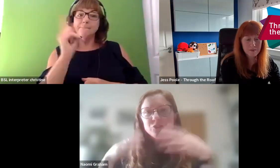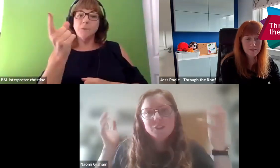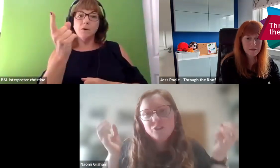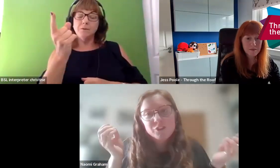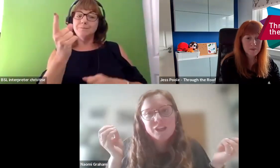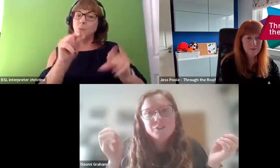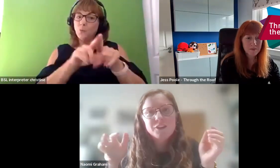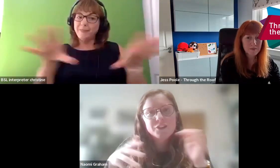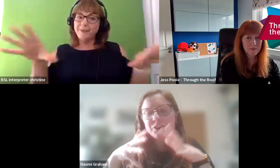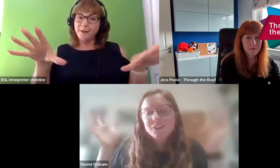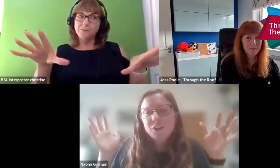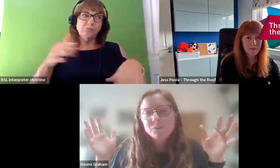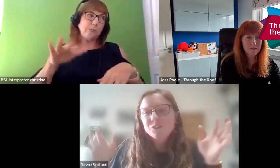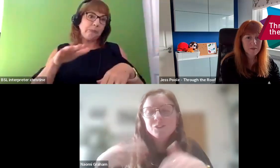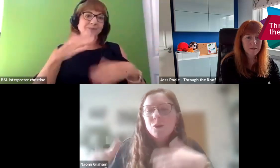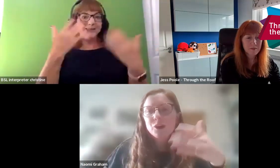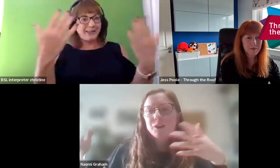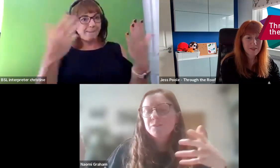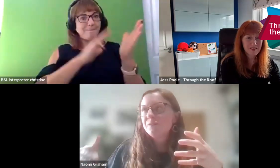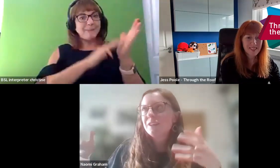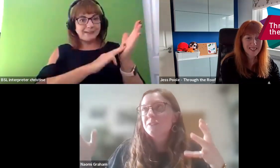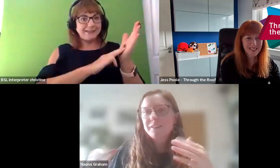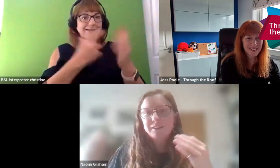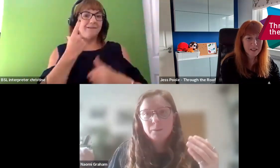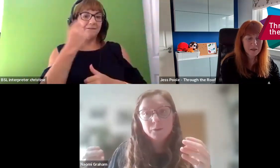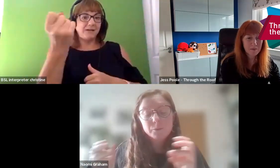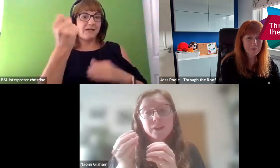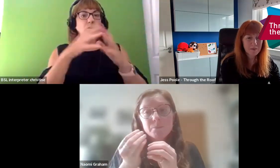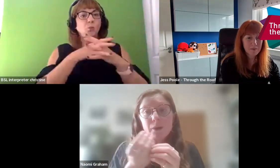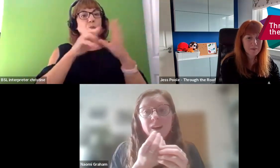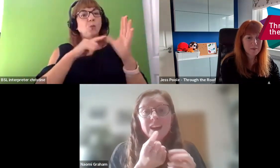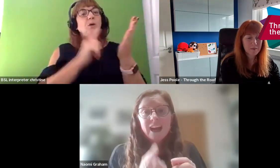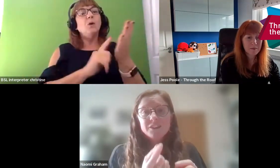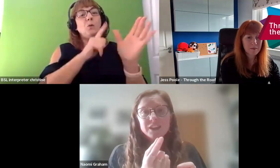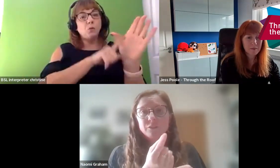Just an illustration and you know not a kind of necessarily repeatable thing but actually